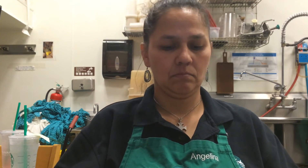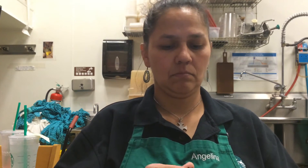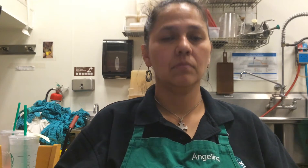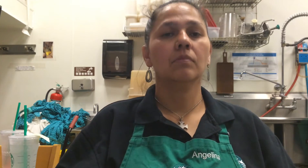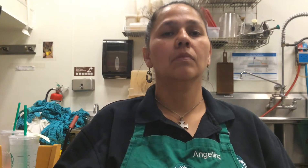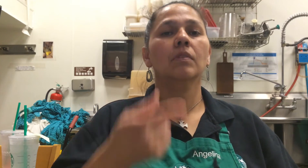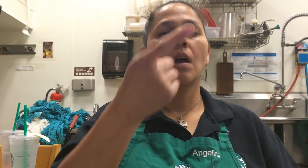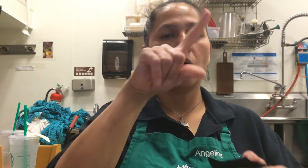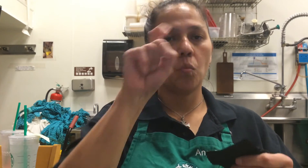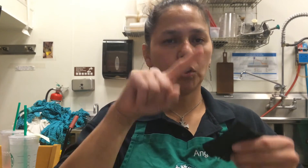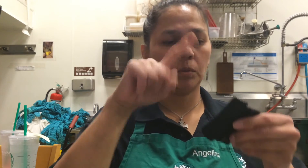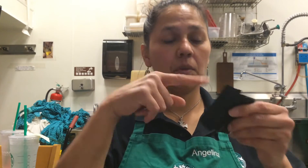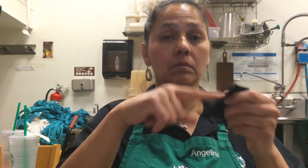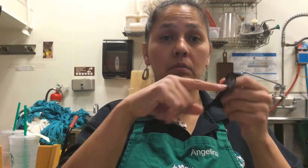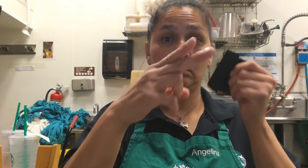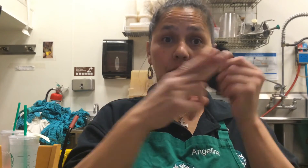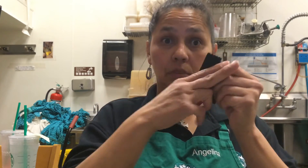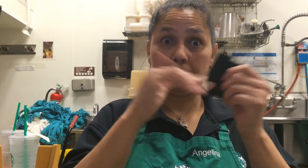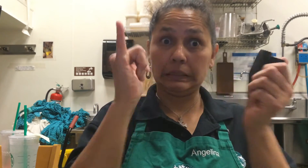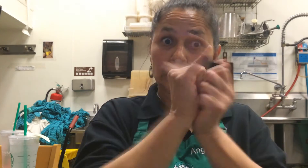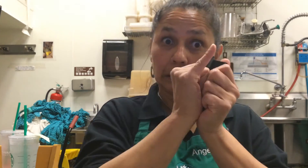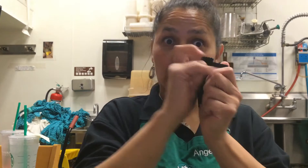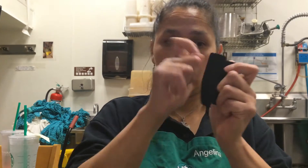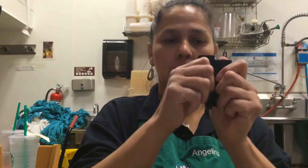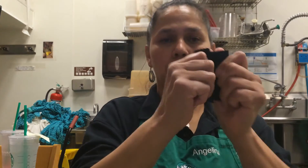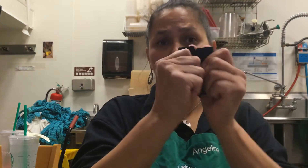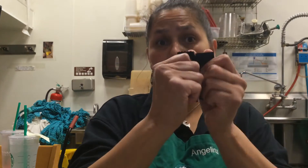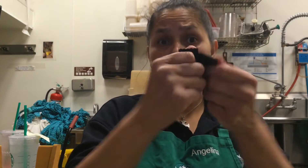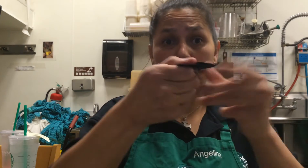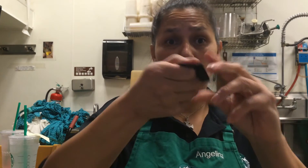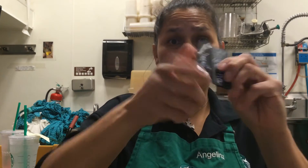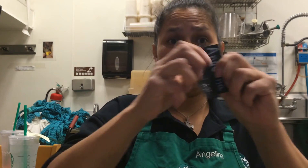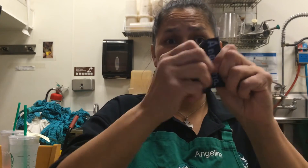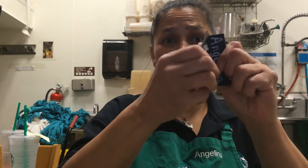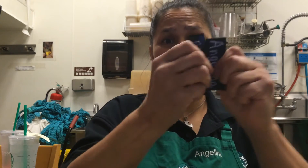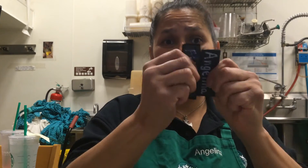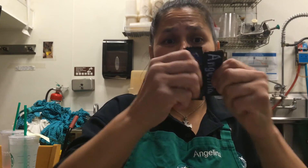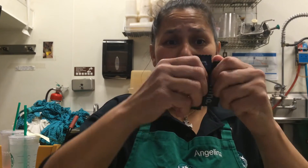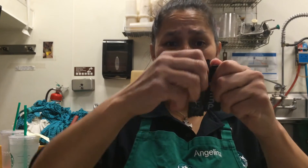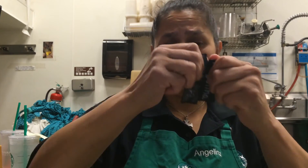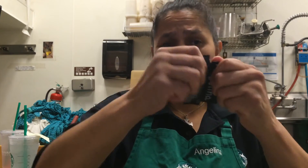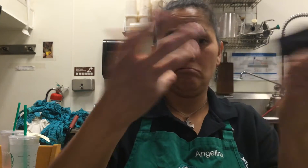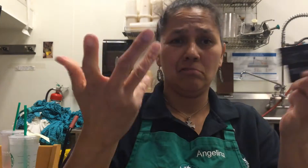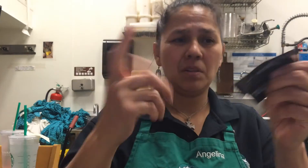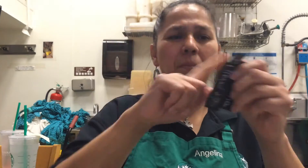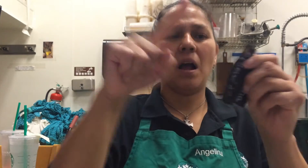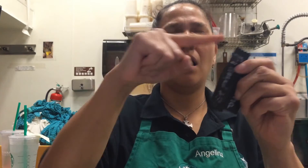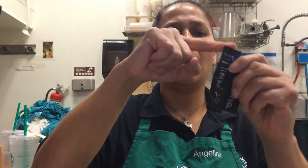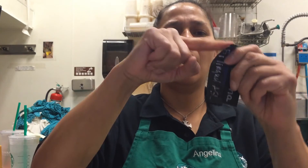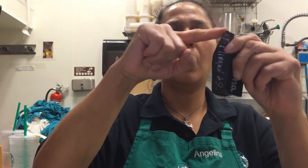Last question to answer about this; this ribbon stayed on badge for two weeks